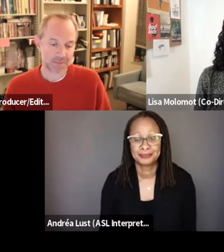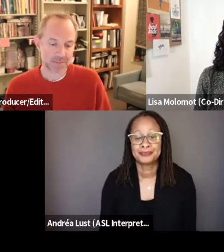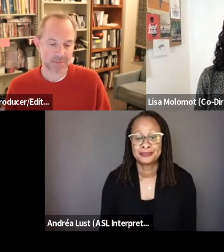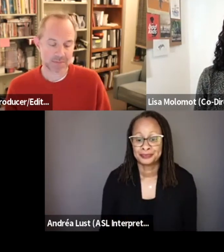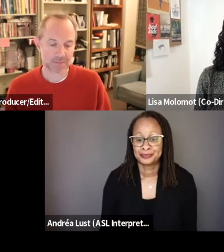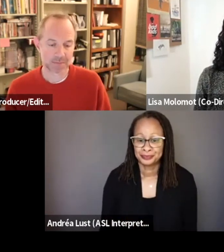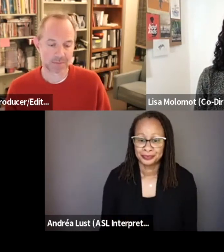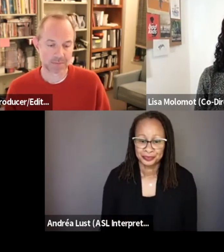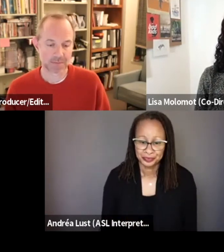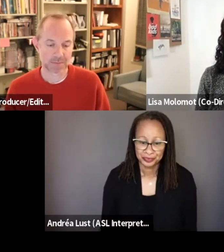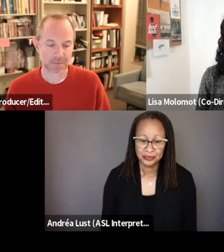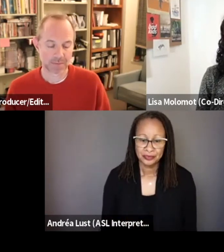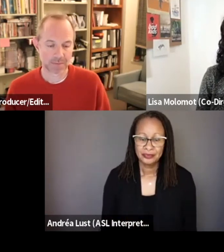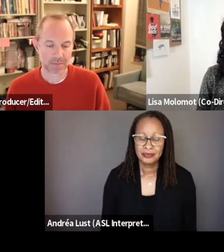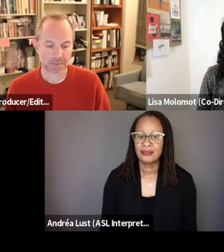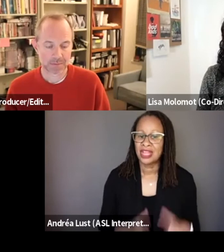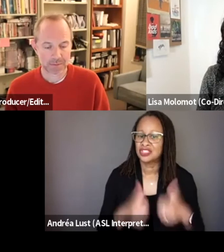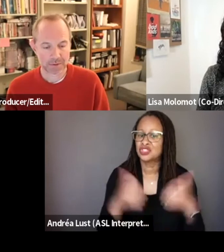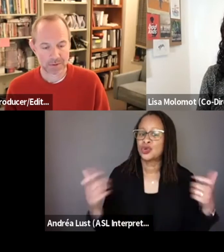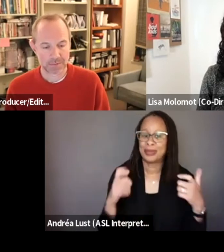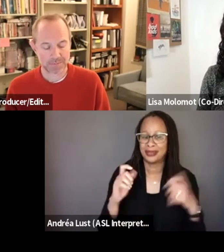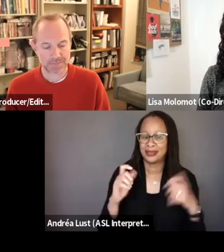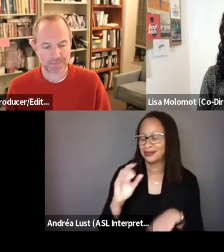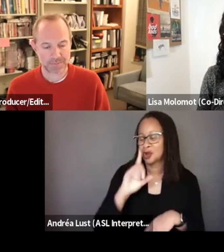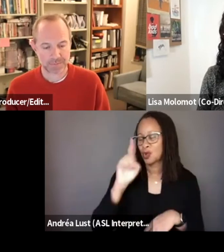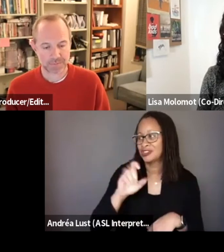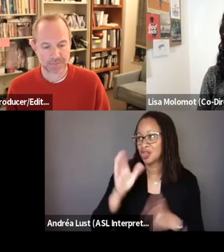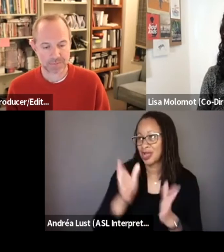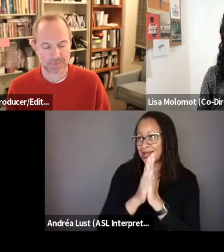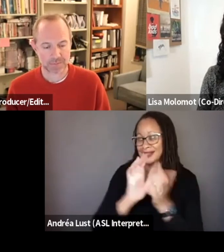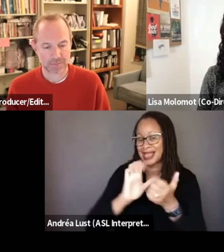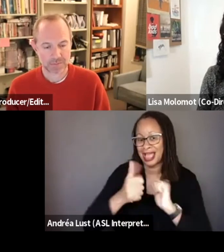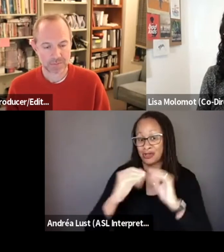It's too big question to ask, you know, how you fix a problem like this,